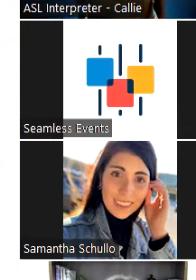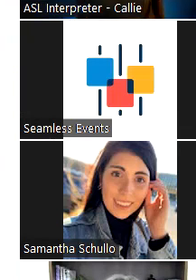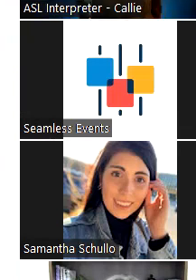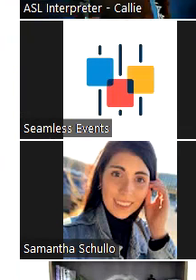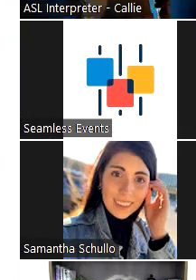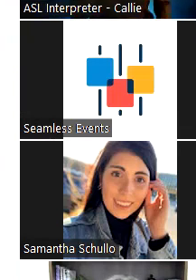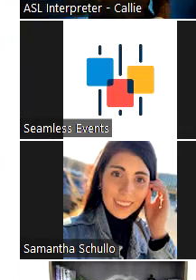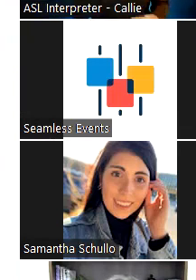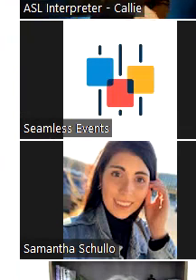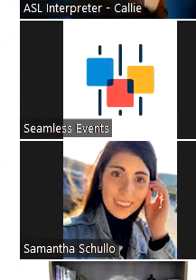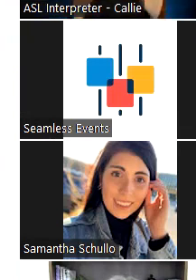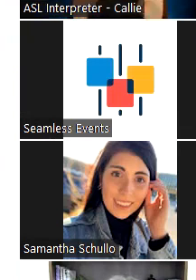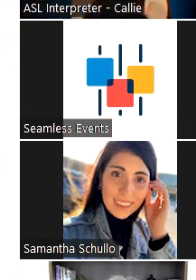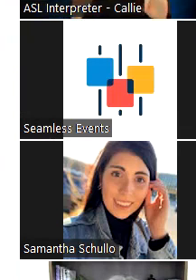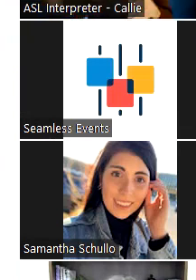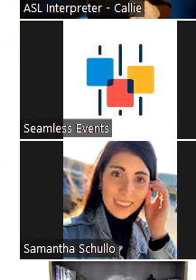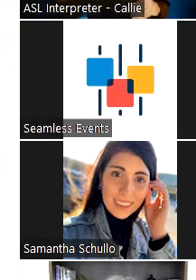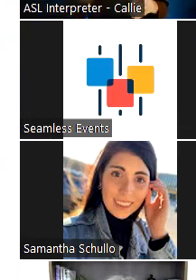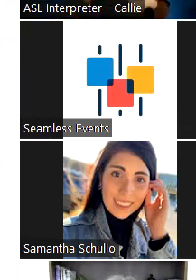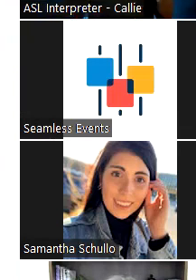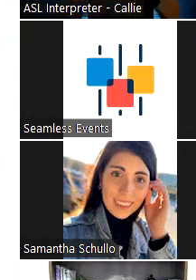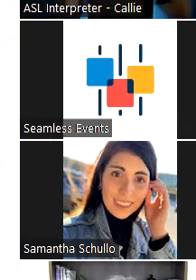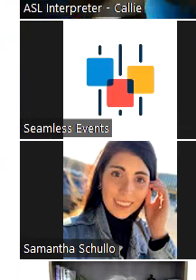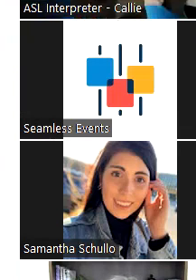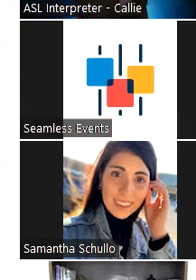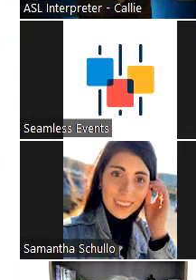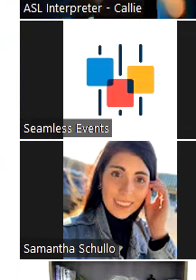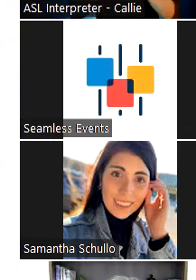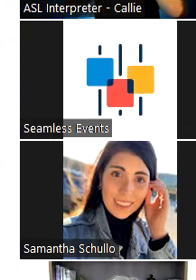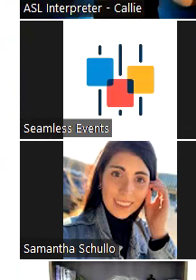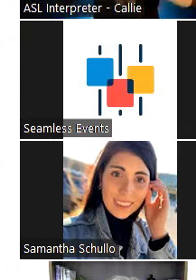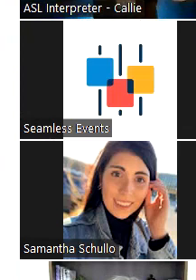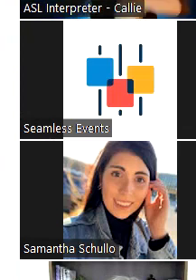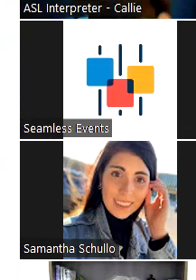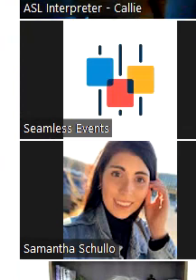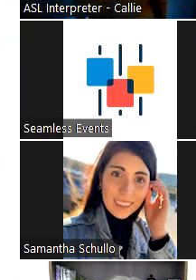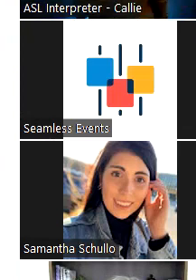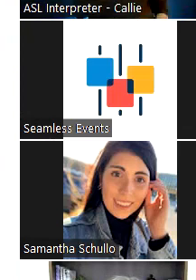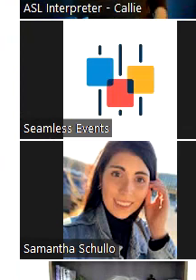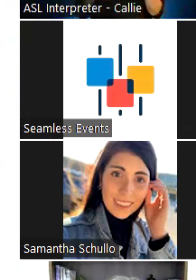welcome back Callie no no perfect timing very good very good timing